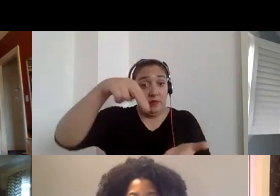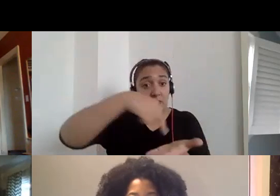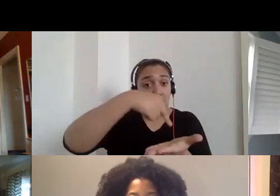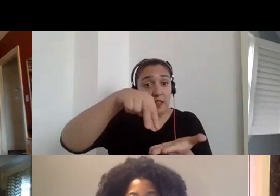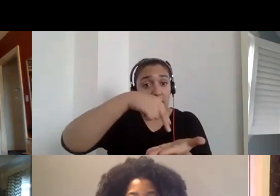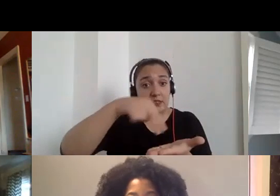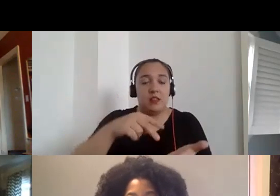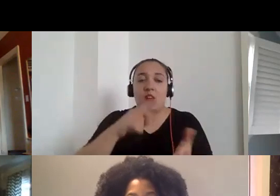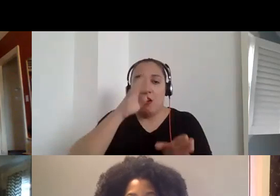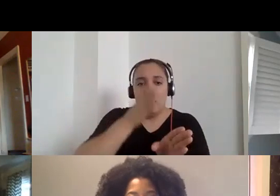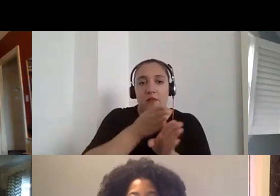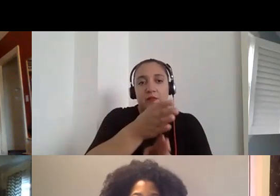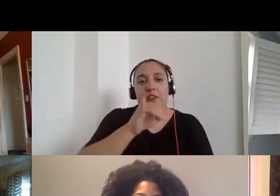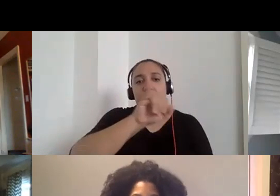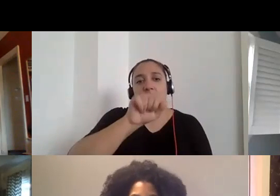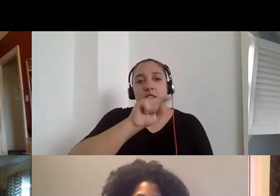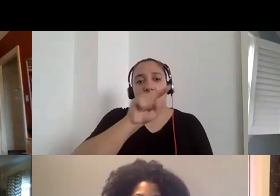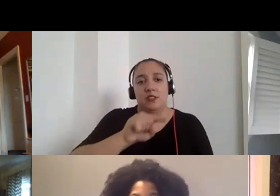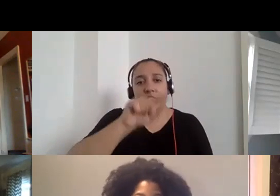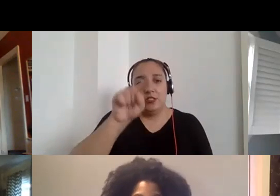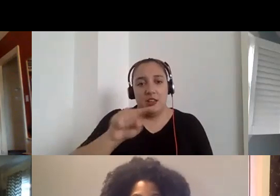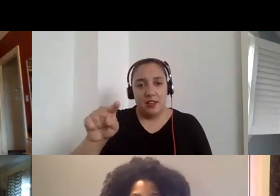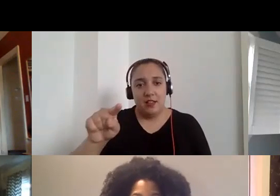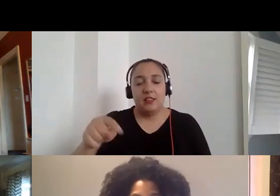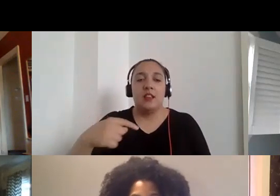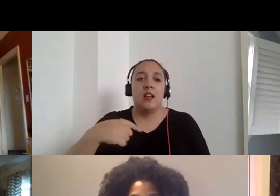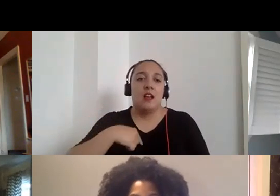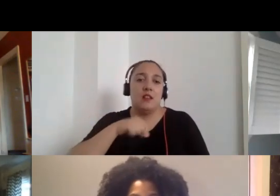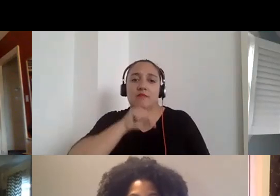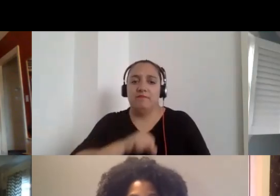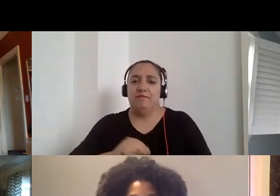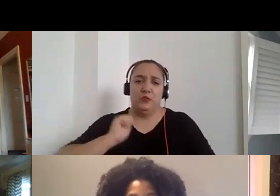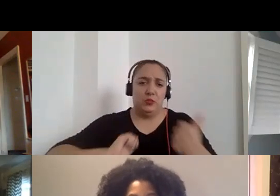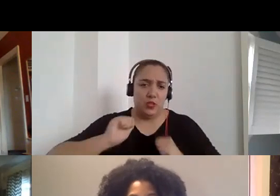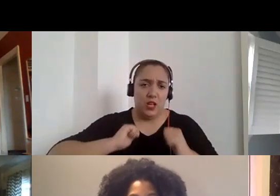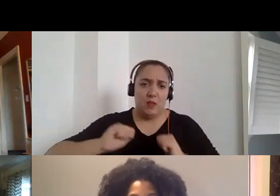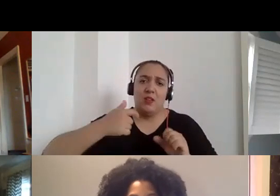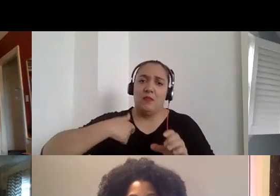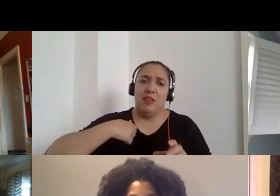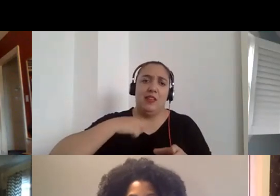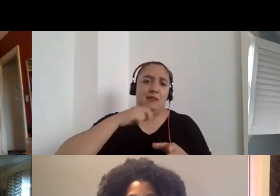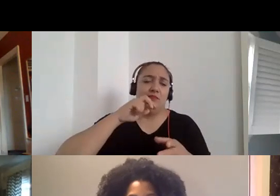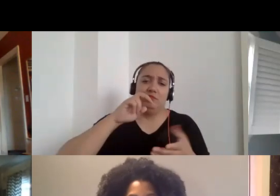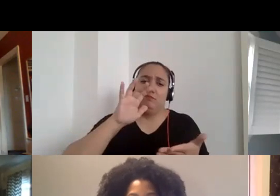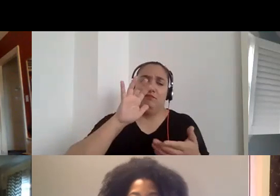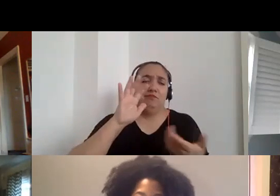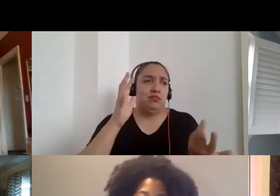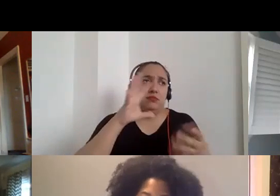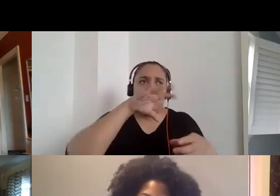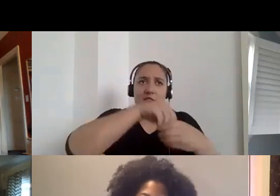I am a dramaturg, a lot of people making different kinds of art, and that means that I am working